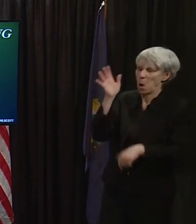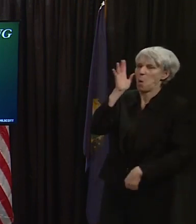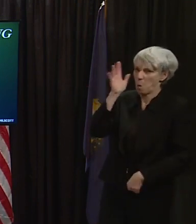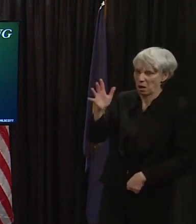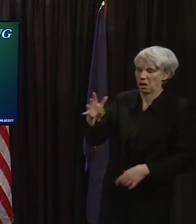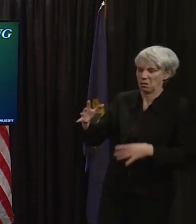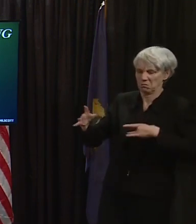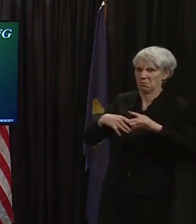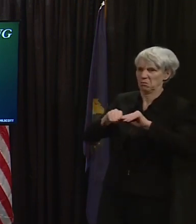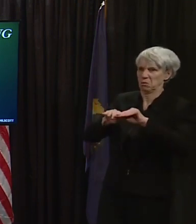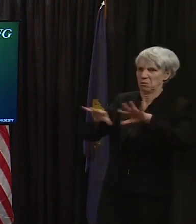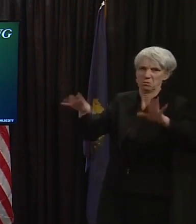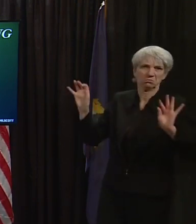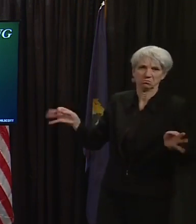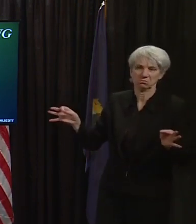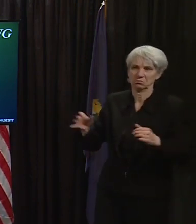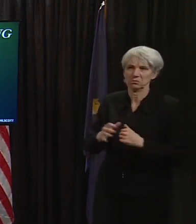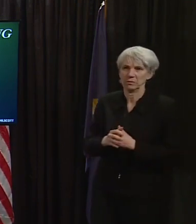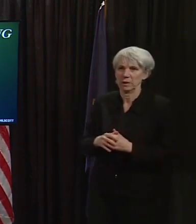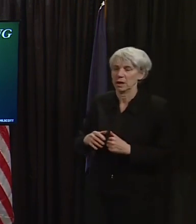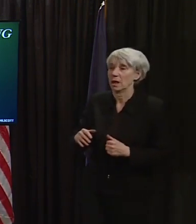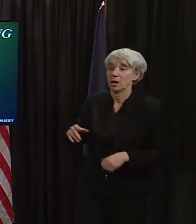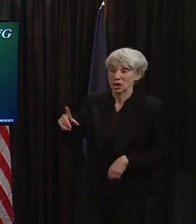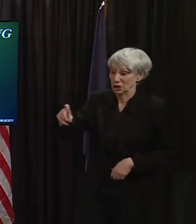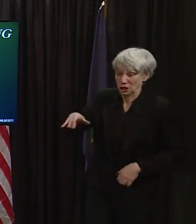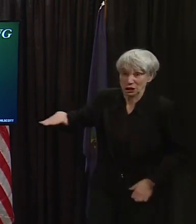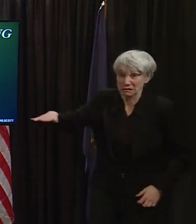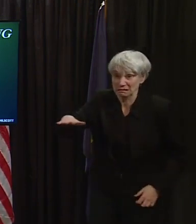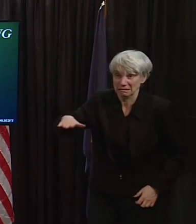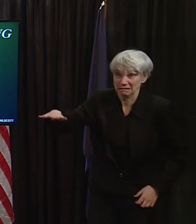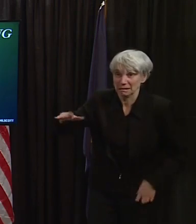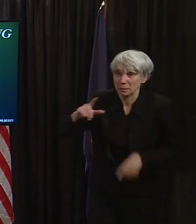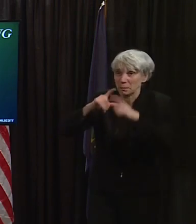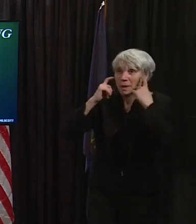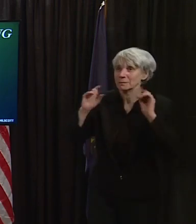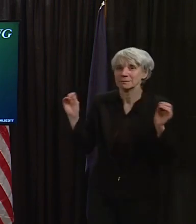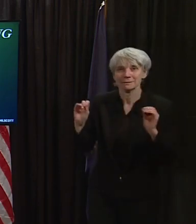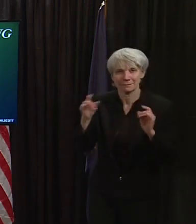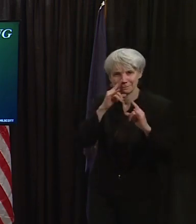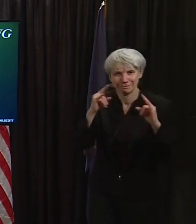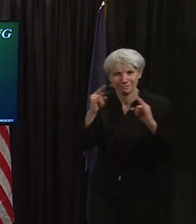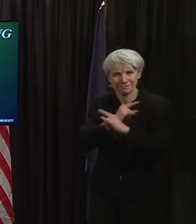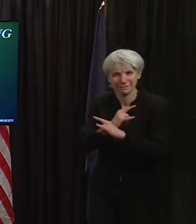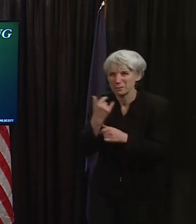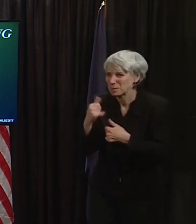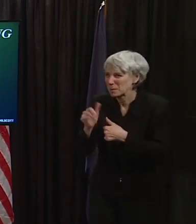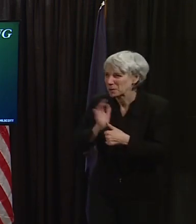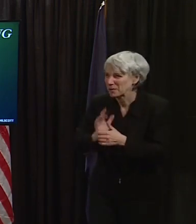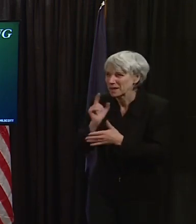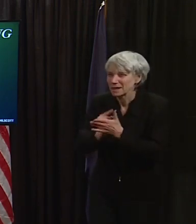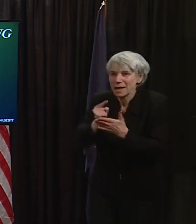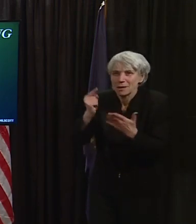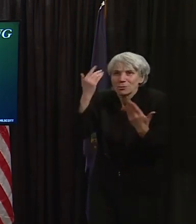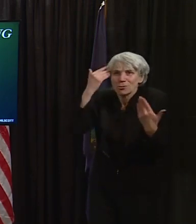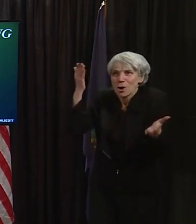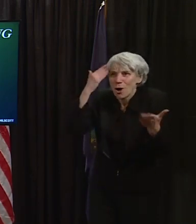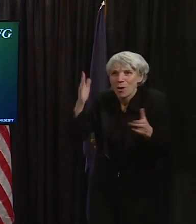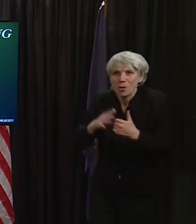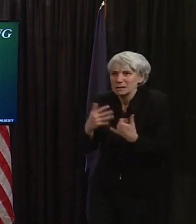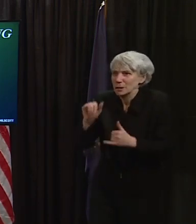we were cleaning surfaces but not wearing masks. There was so much we didn't know and we were really scared.